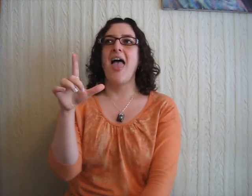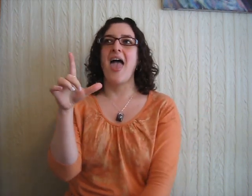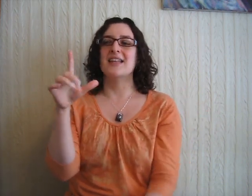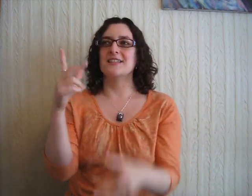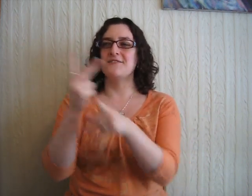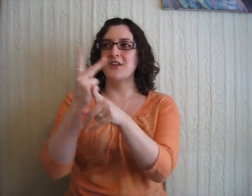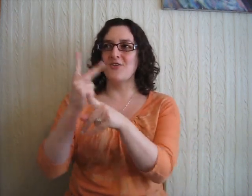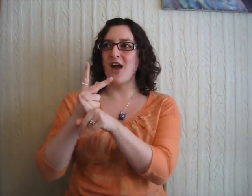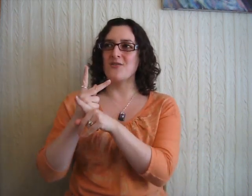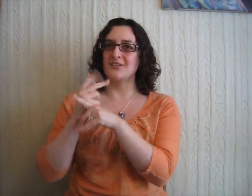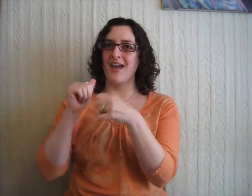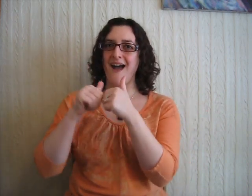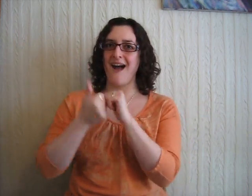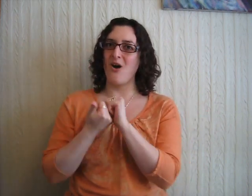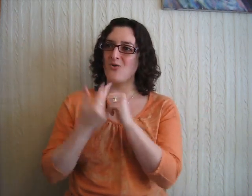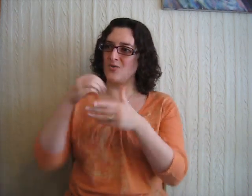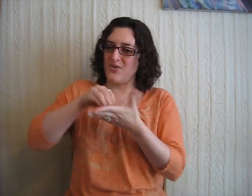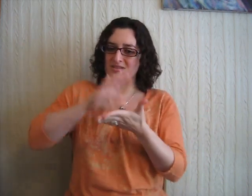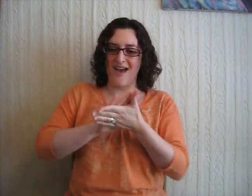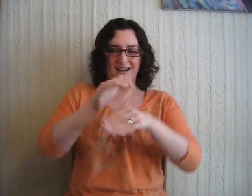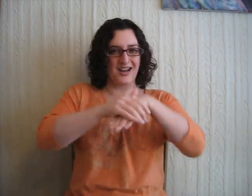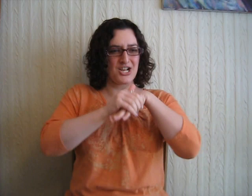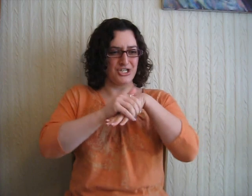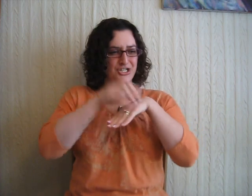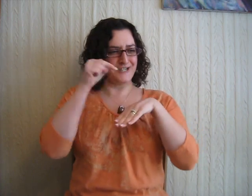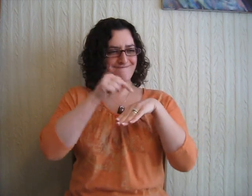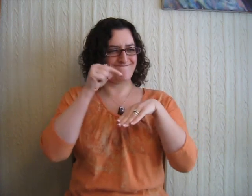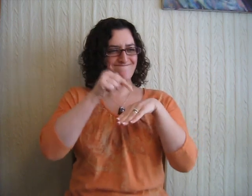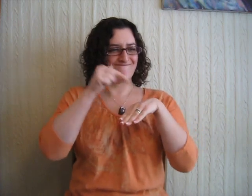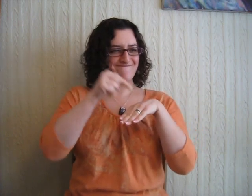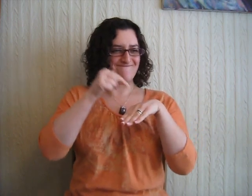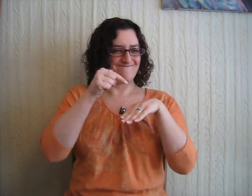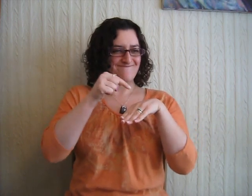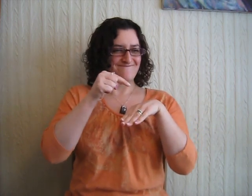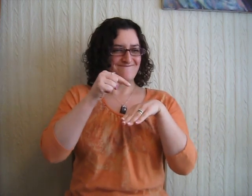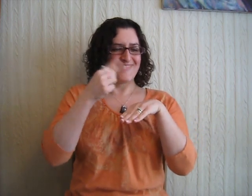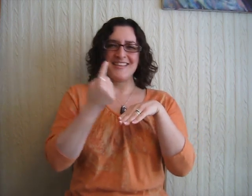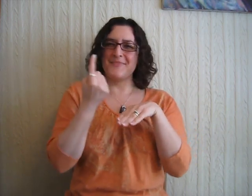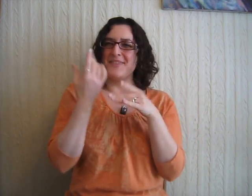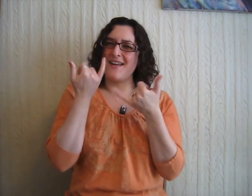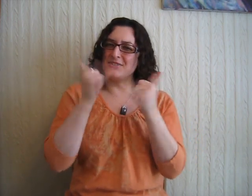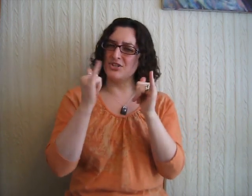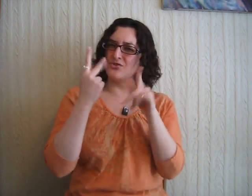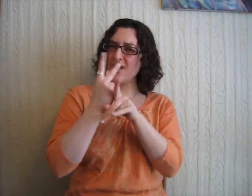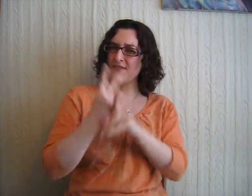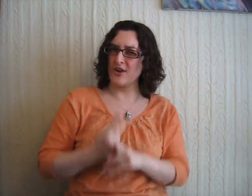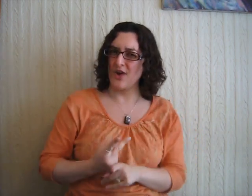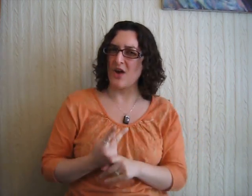And to figure out how to put that in English, is something I'm still trying to figure out